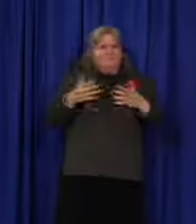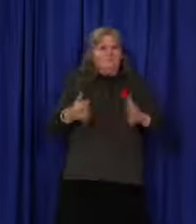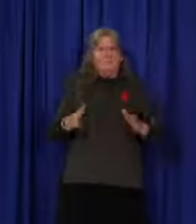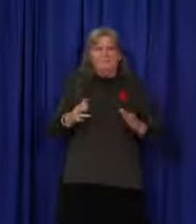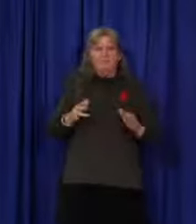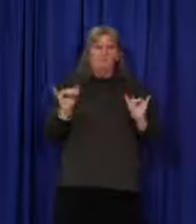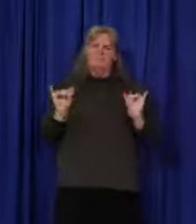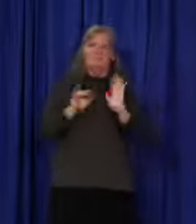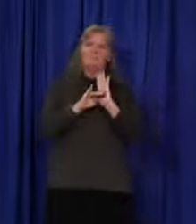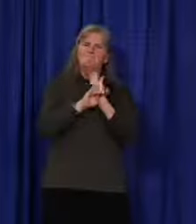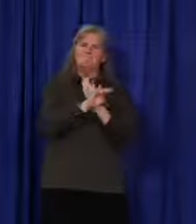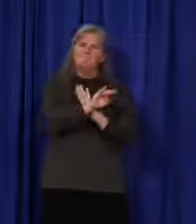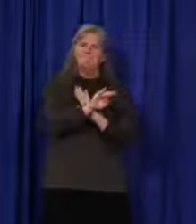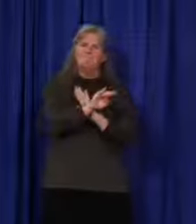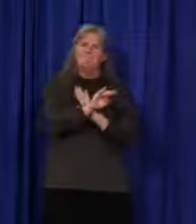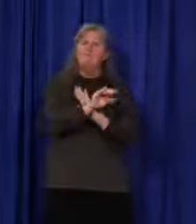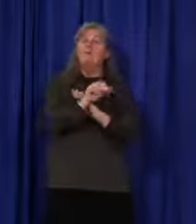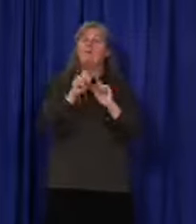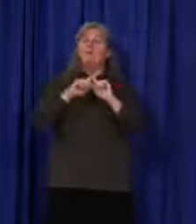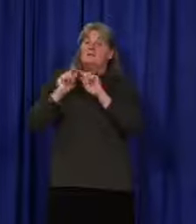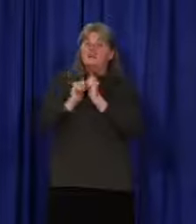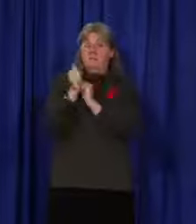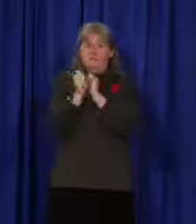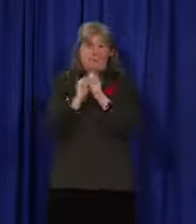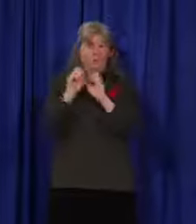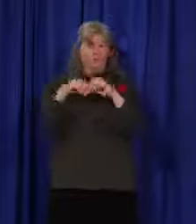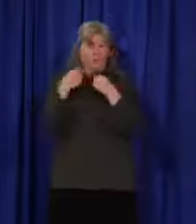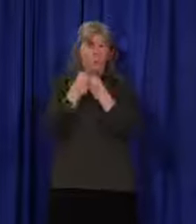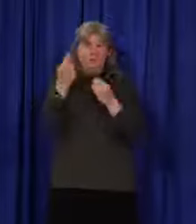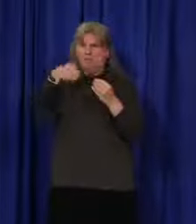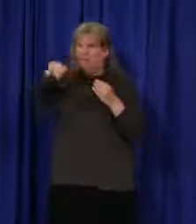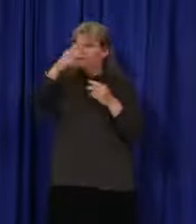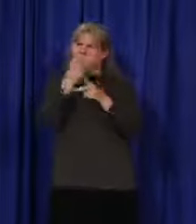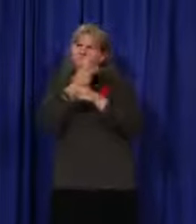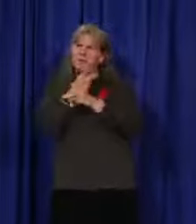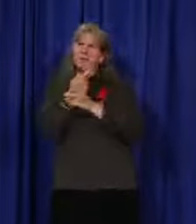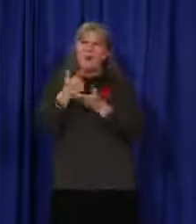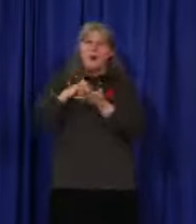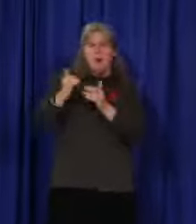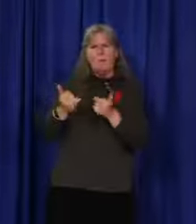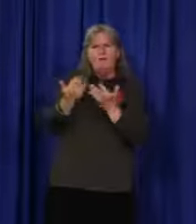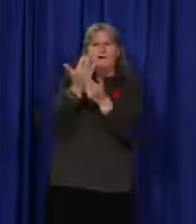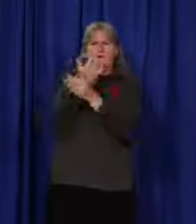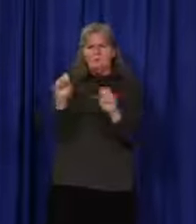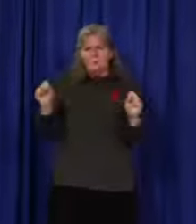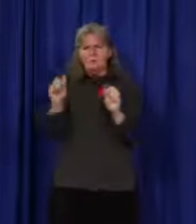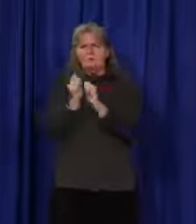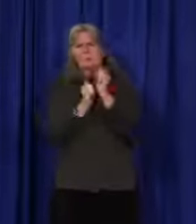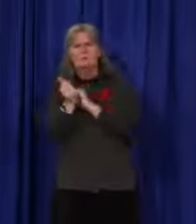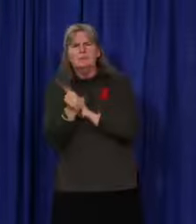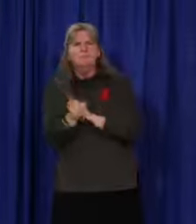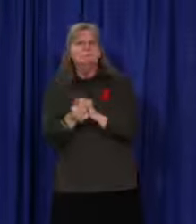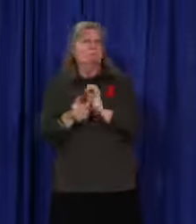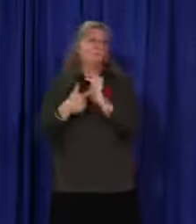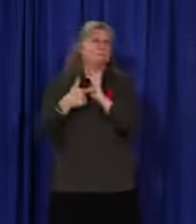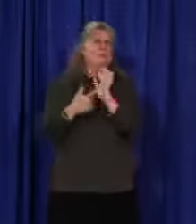now, we're very unlikely to be exempted entirely. A new case or cluster here in